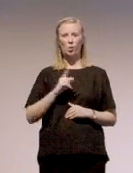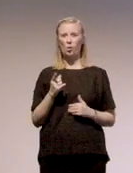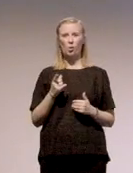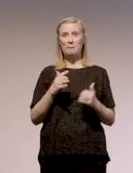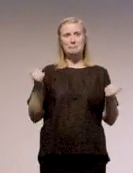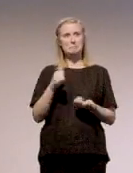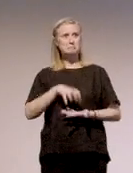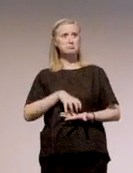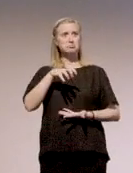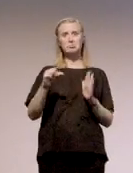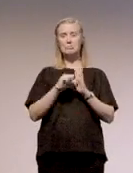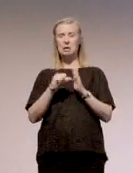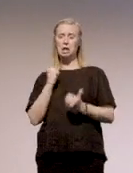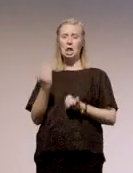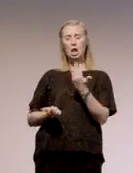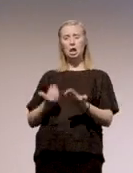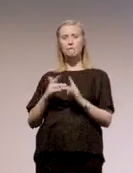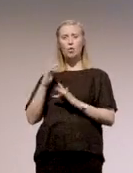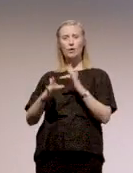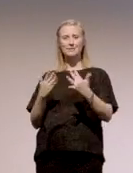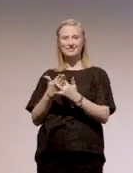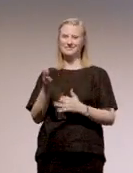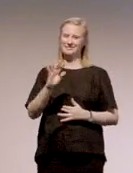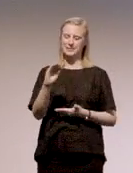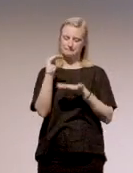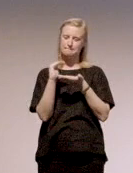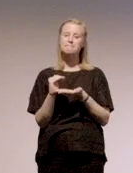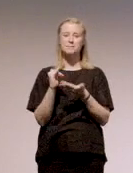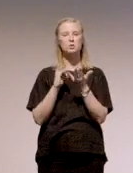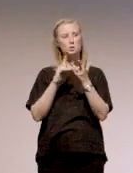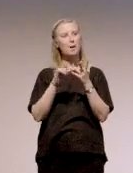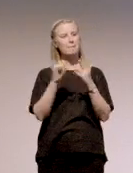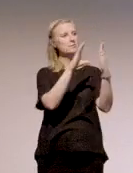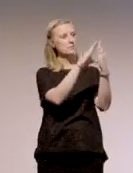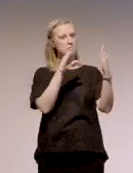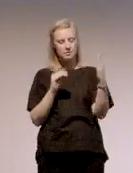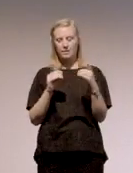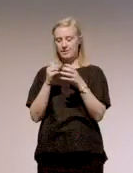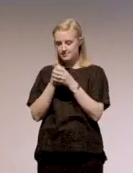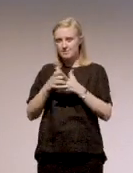we can add value or...or...or continue to grow. The online inclusion and conversation was really important for us.